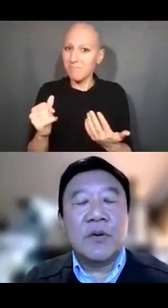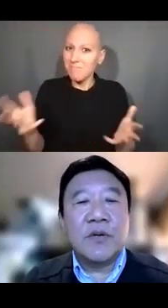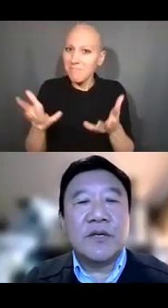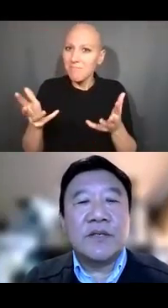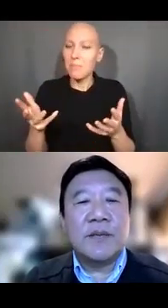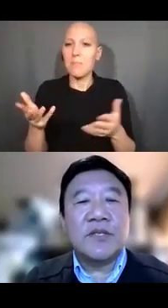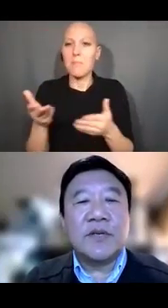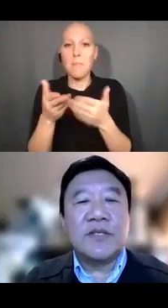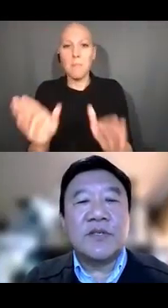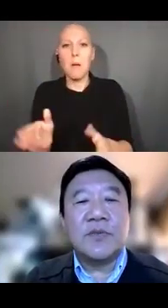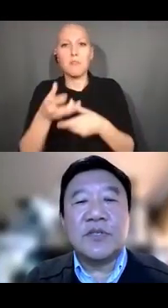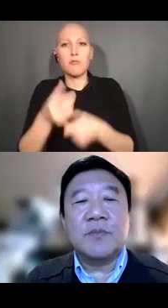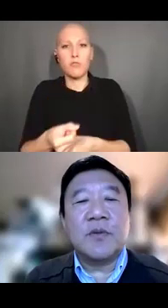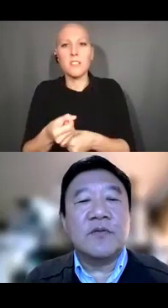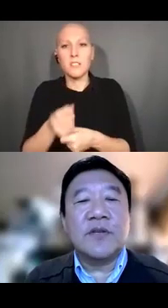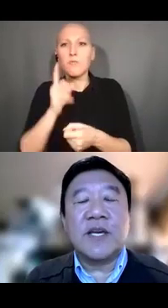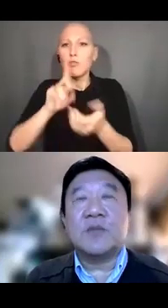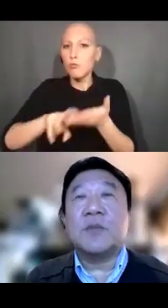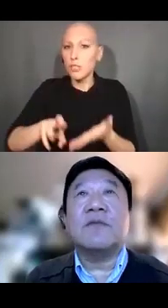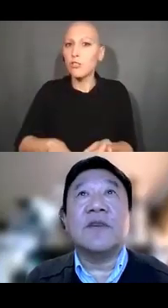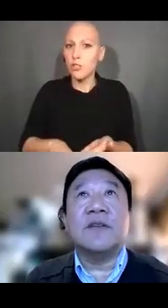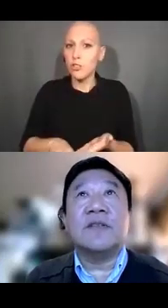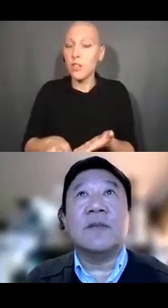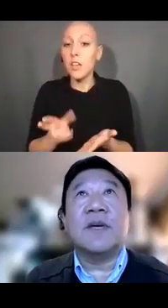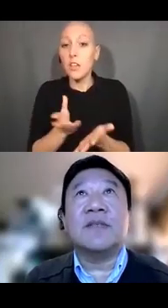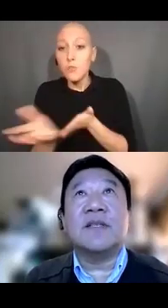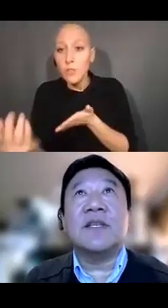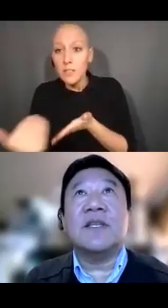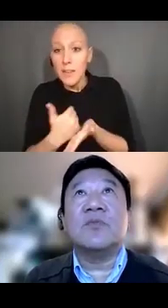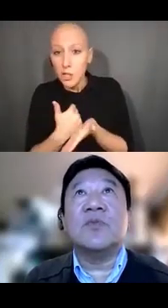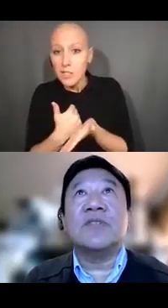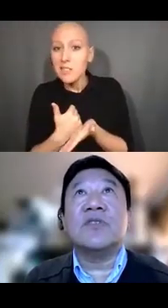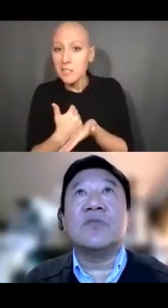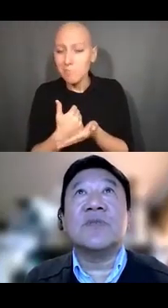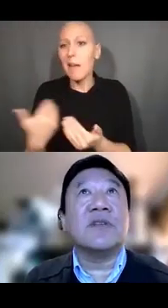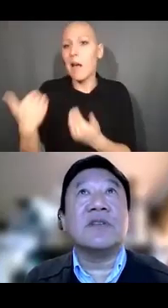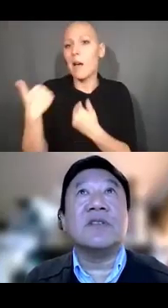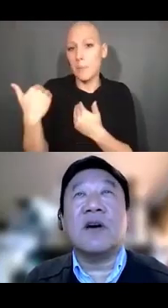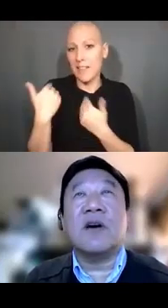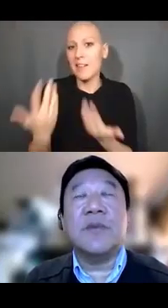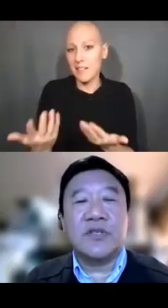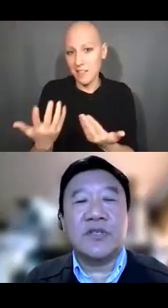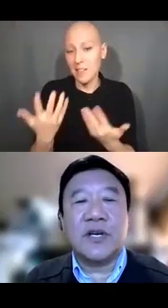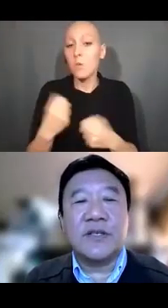We want to demonstrate stewardship over the taxpayer funds that basically these research results are being shared.